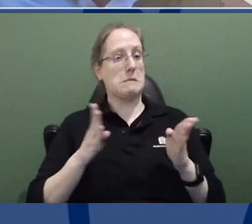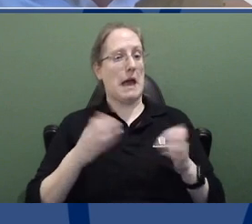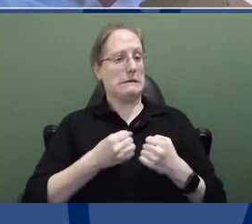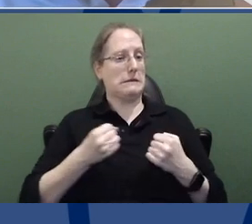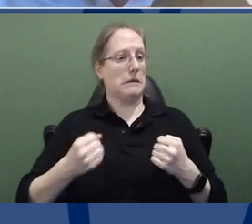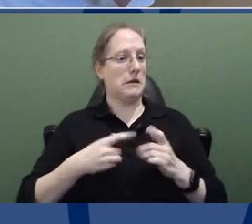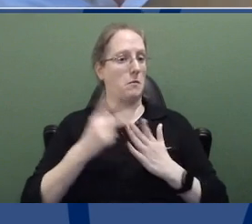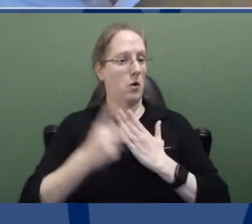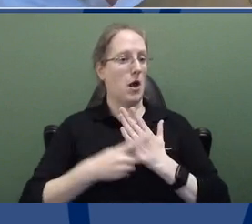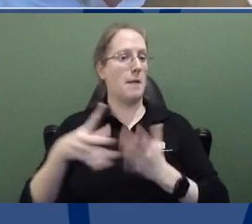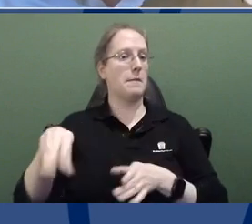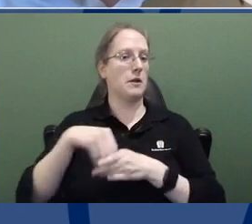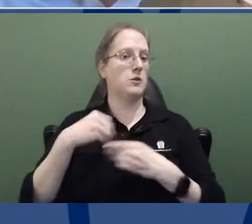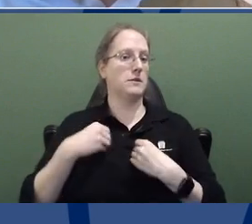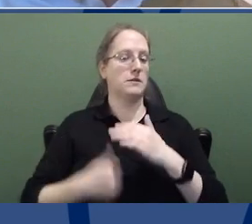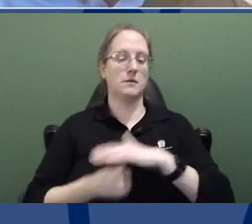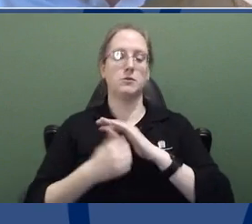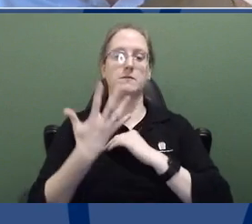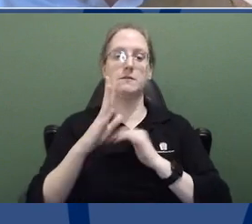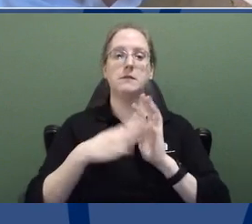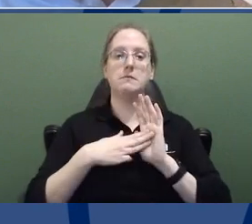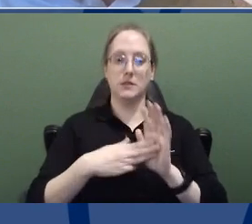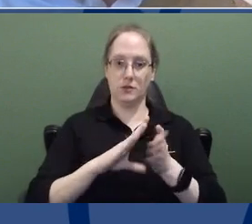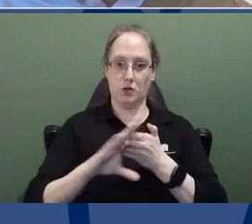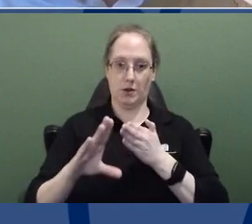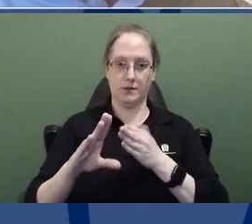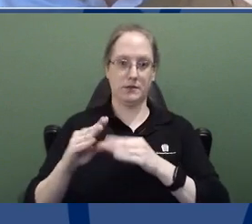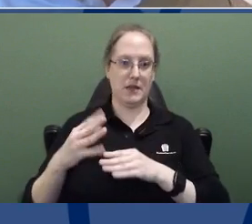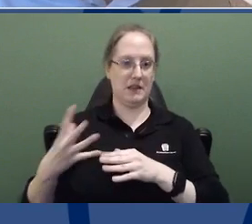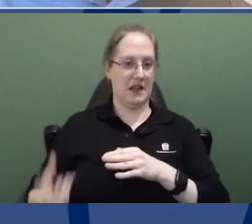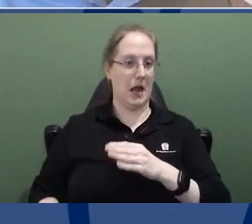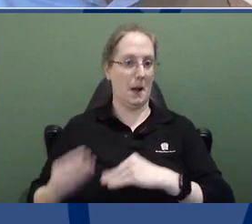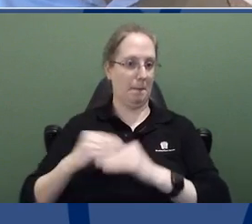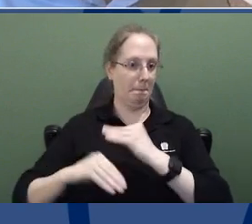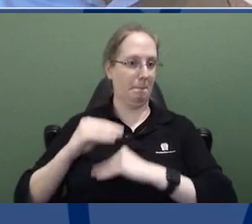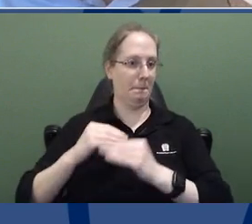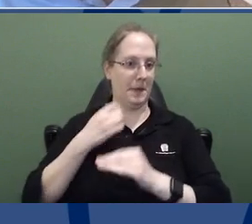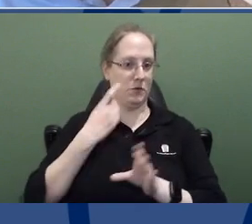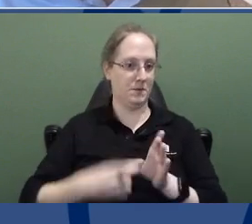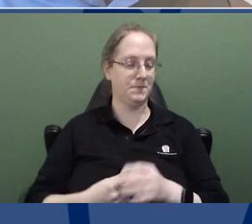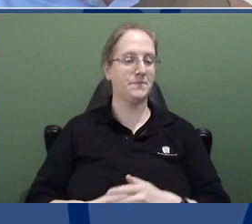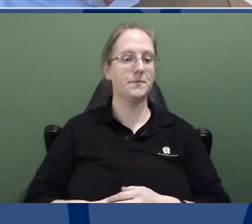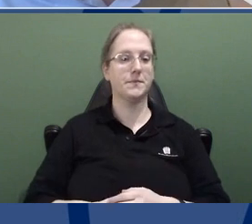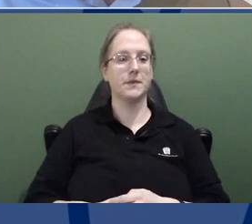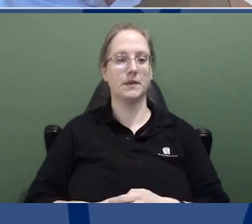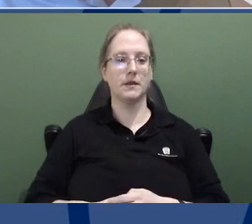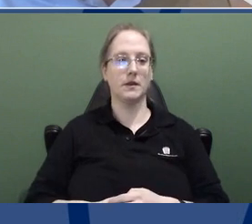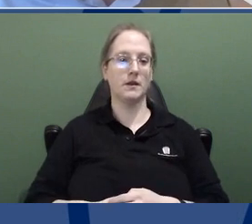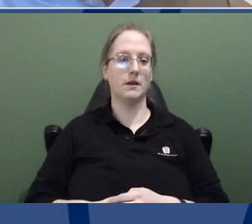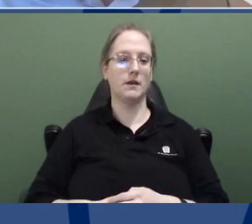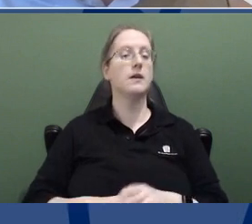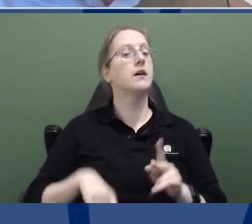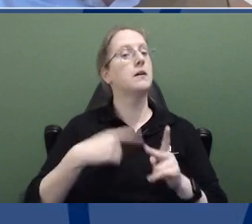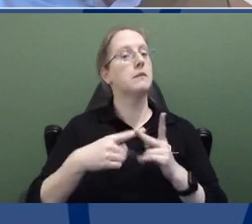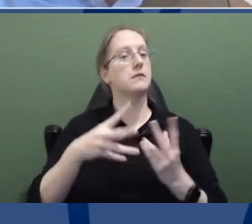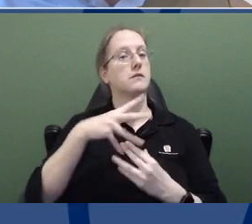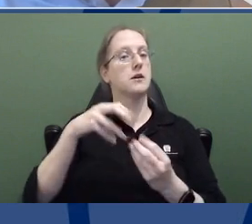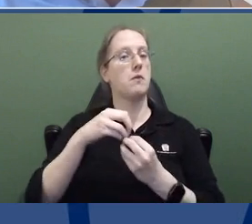up to 50 million turnover. And was also combined with some support for the tourism and hospitality